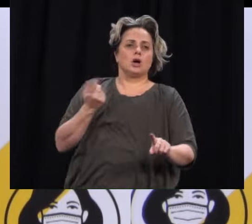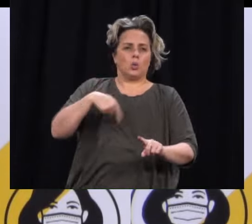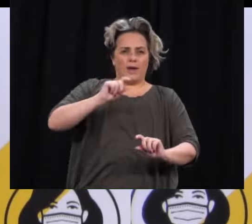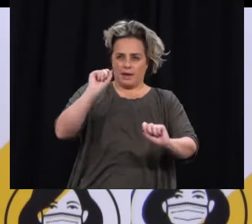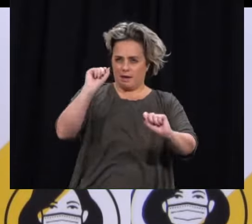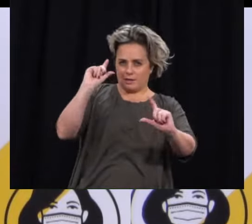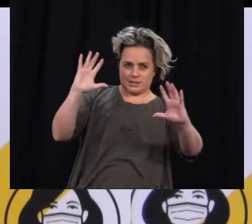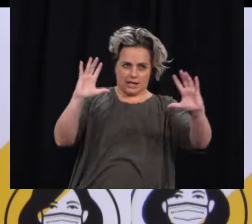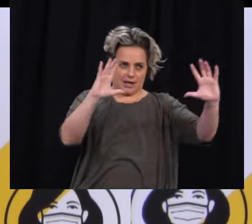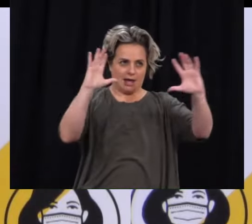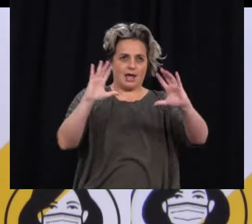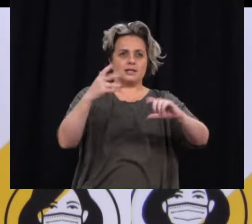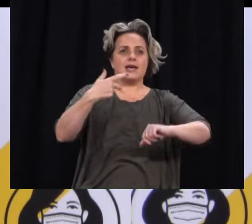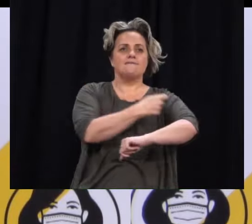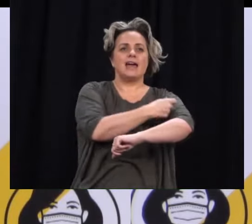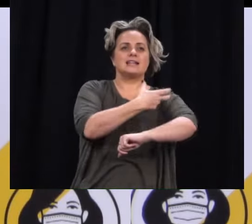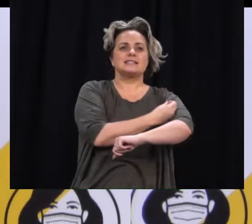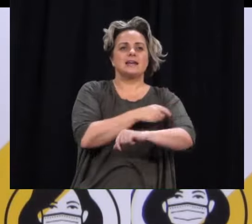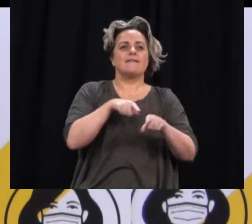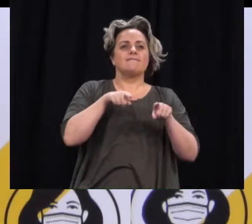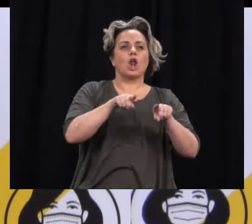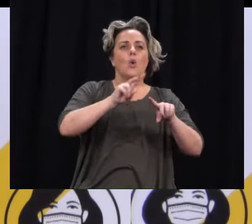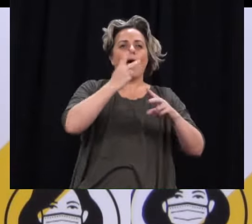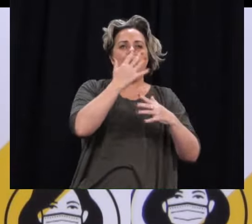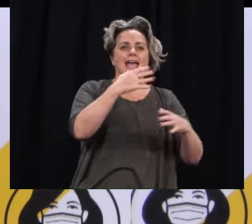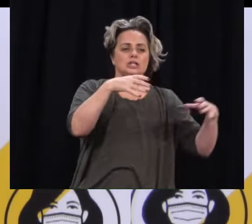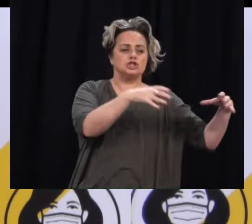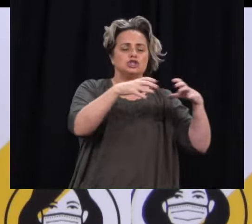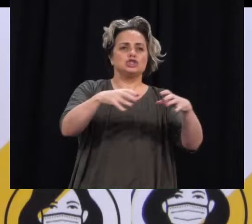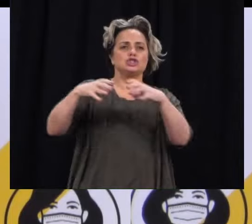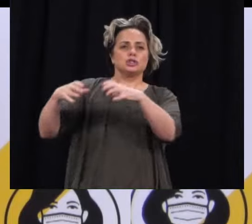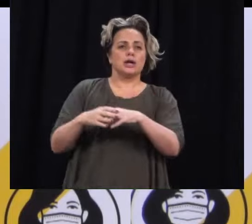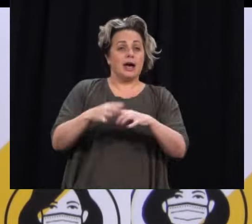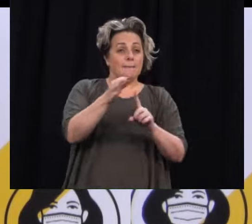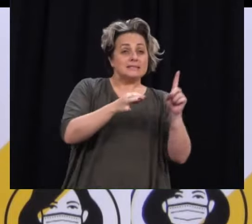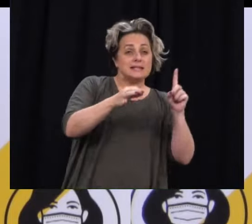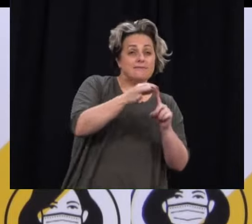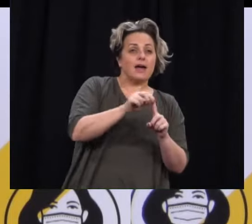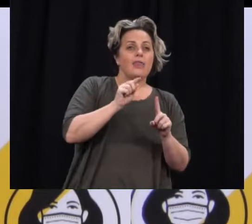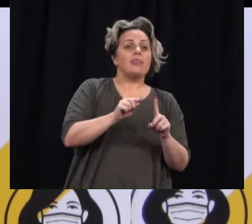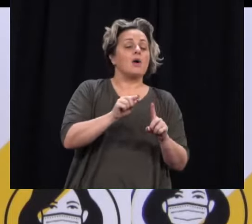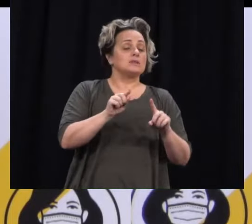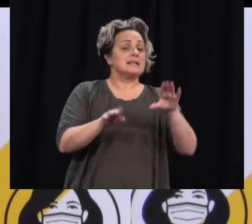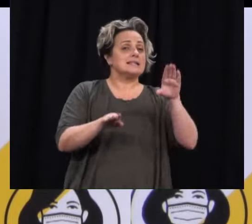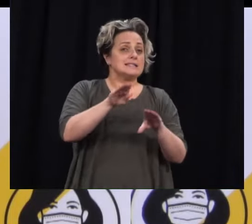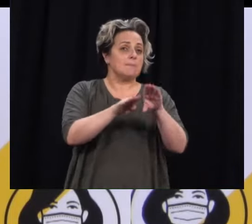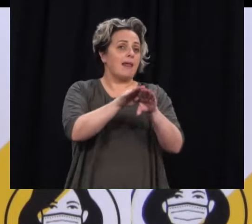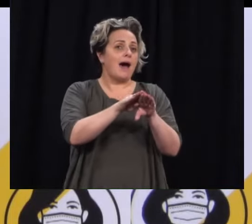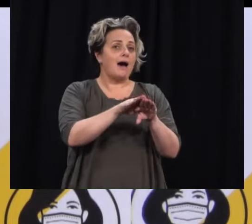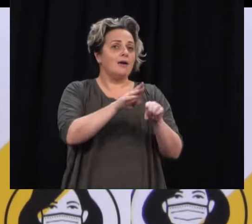Well, before the outbreak started we already had an idea of what the vaccination rates